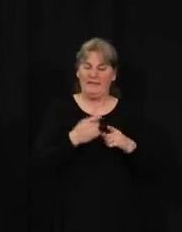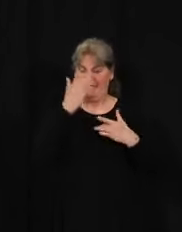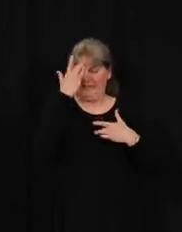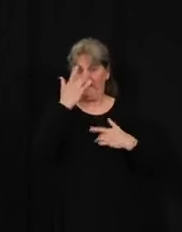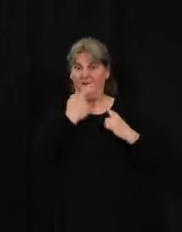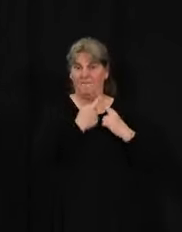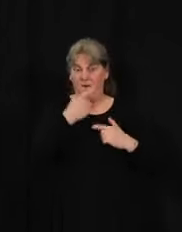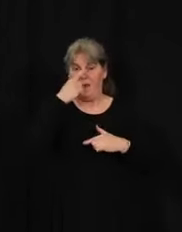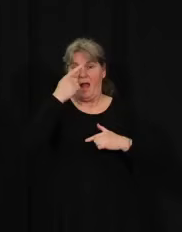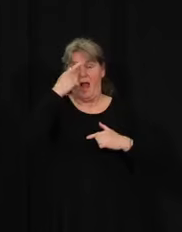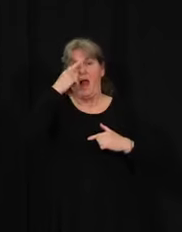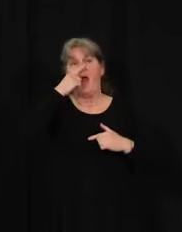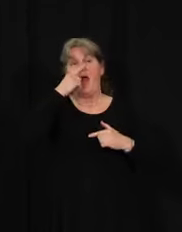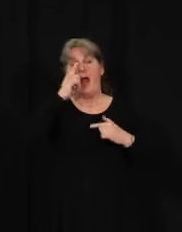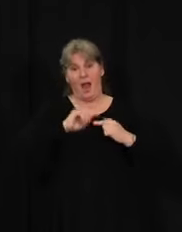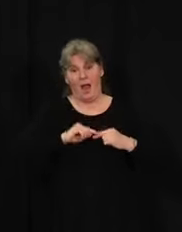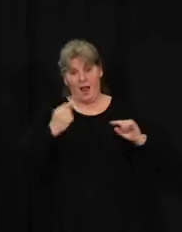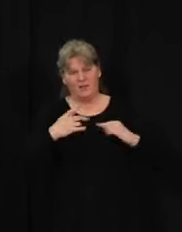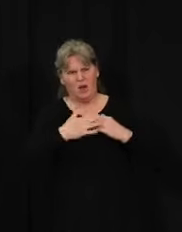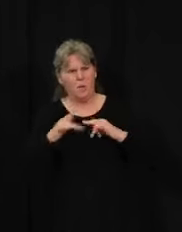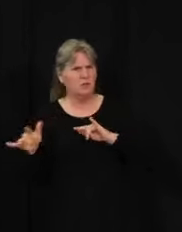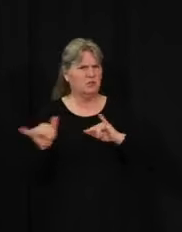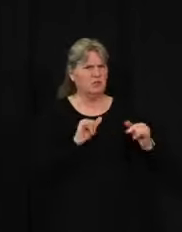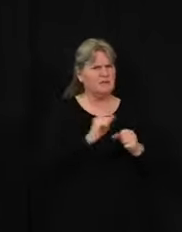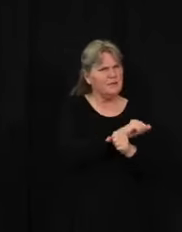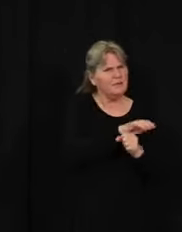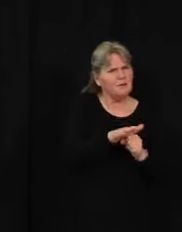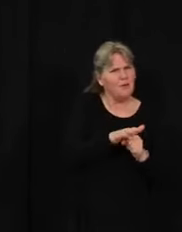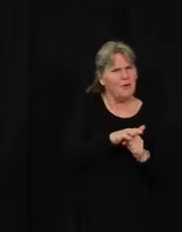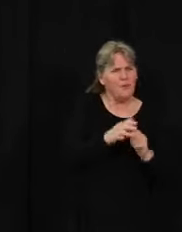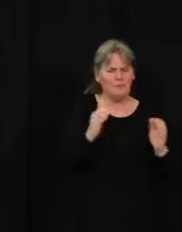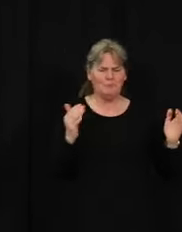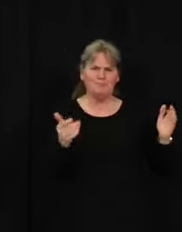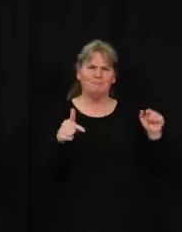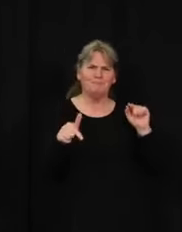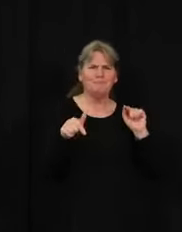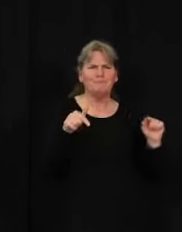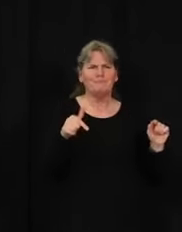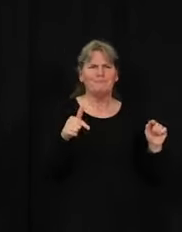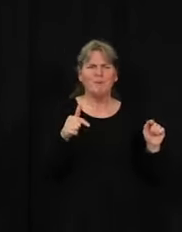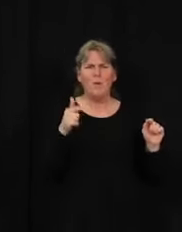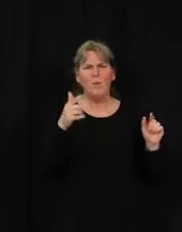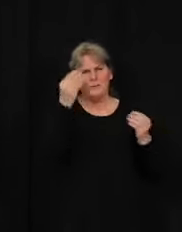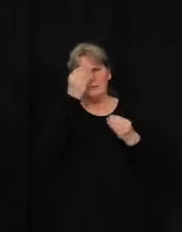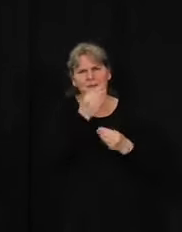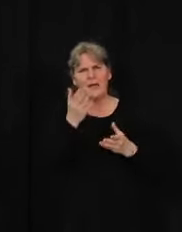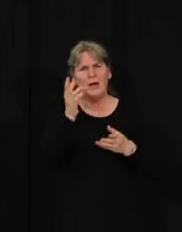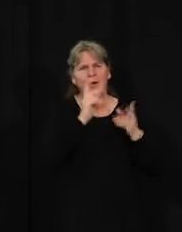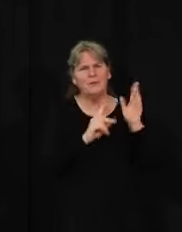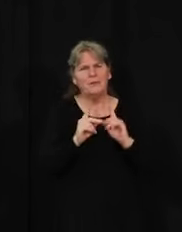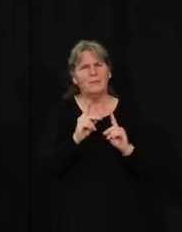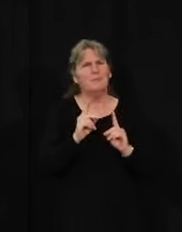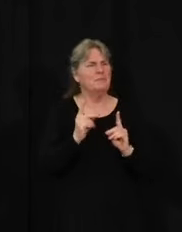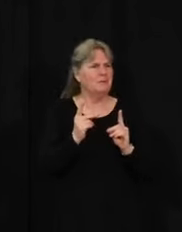symptoms. What do you say to those who are suffering from allergies at this time, and especially going out